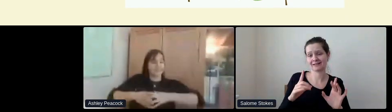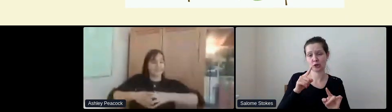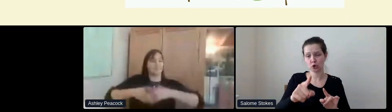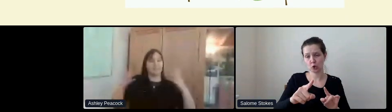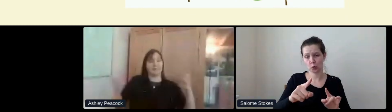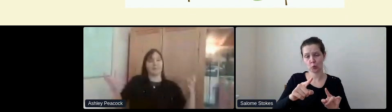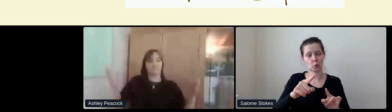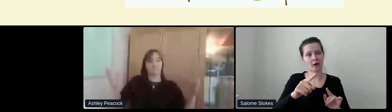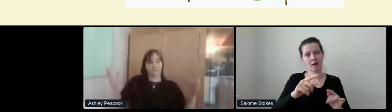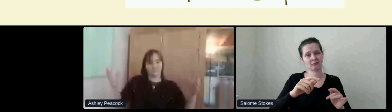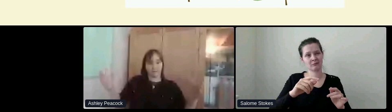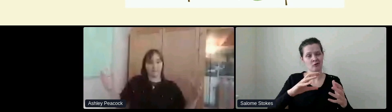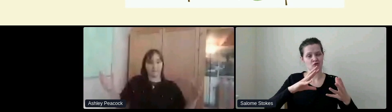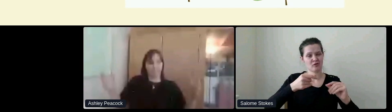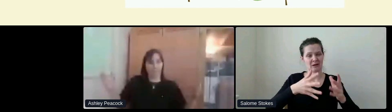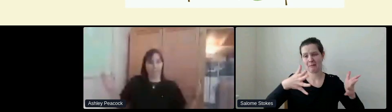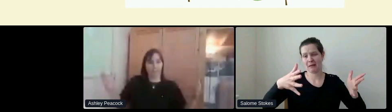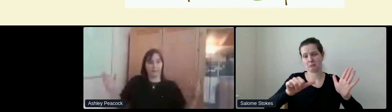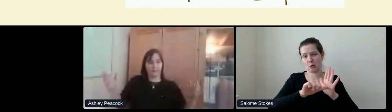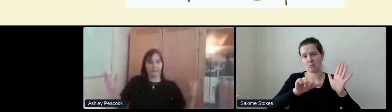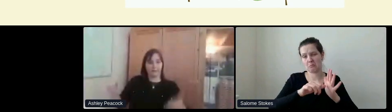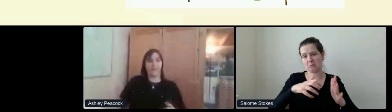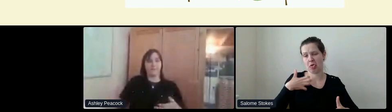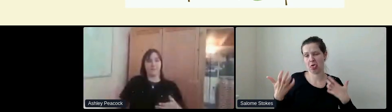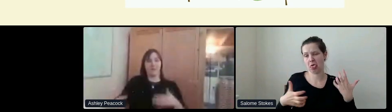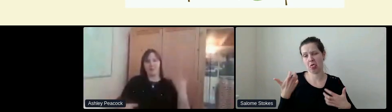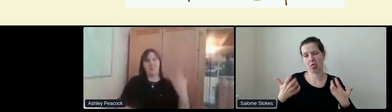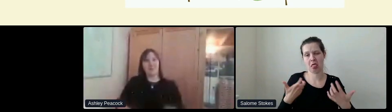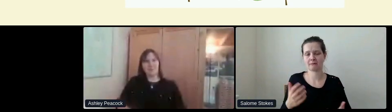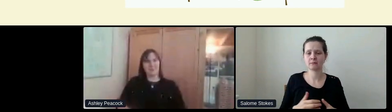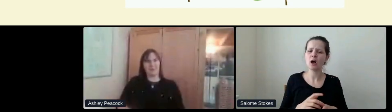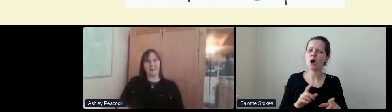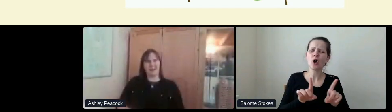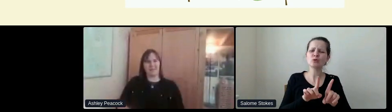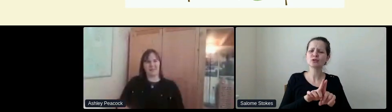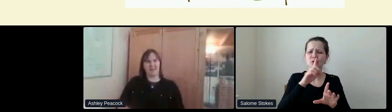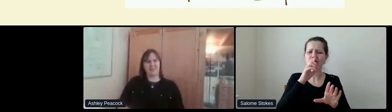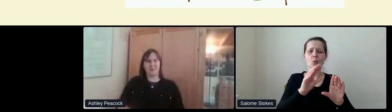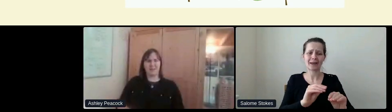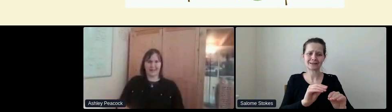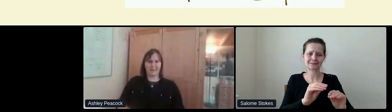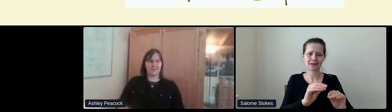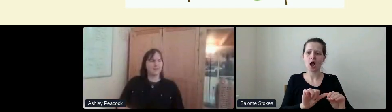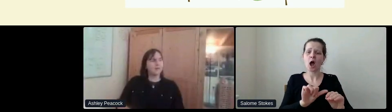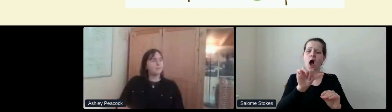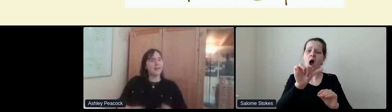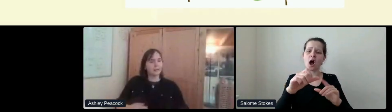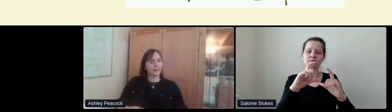problem than it is also we could have spoken about it after class. Anyway I'm not going to vent on